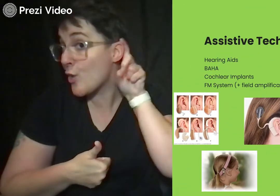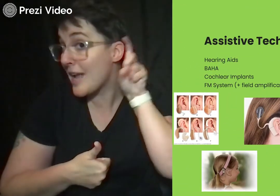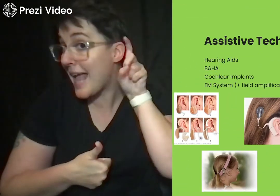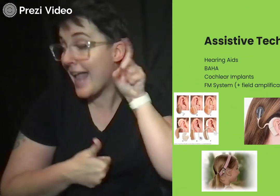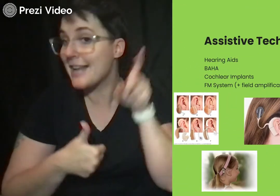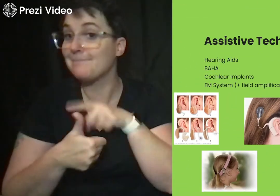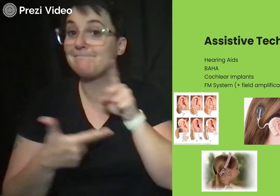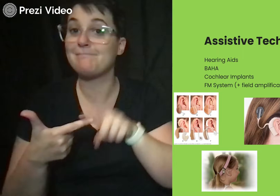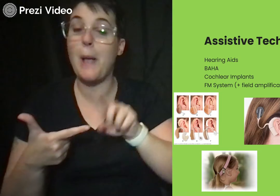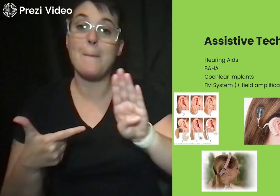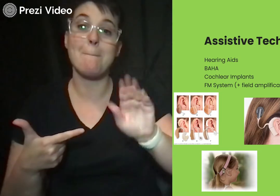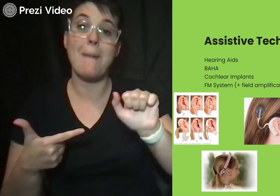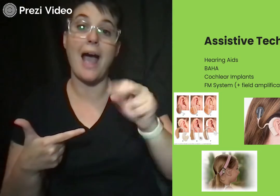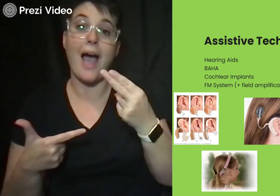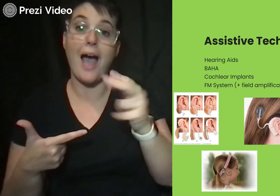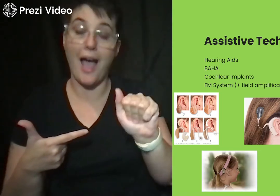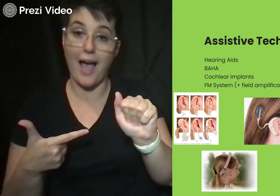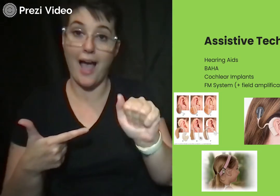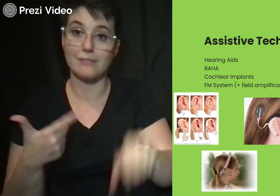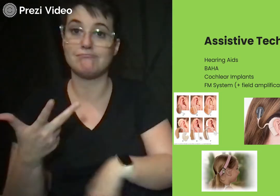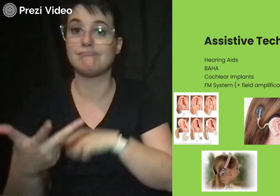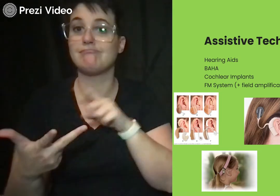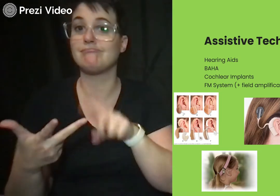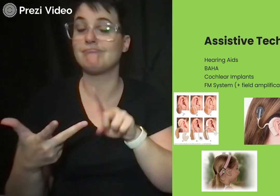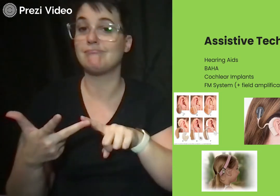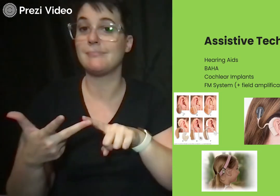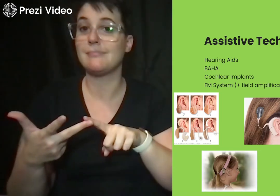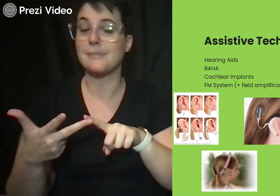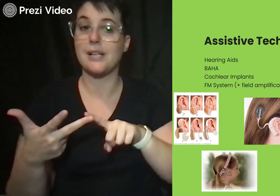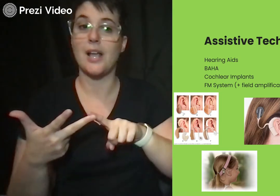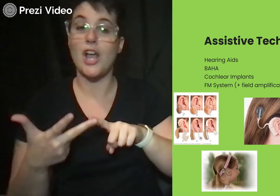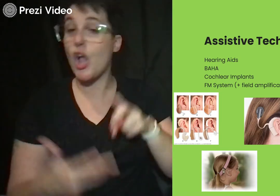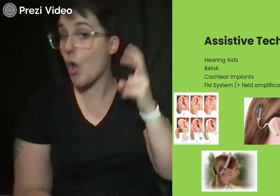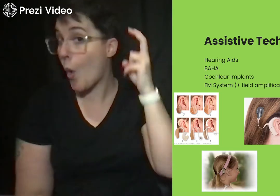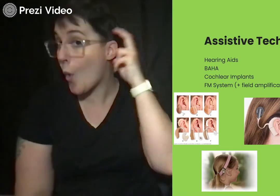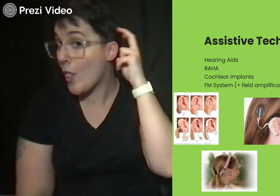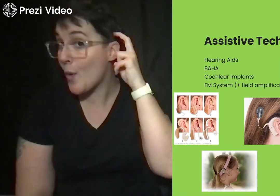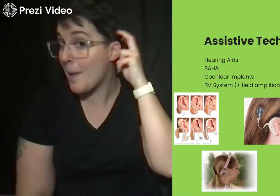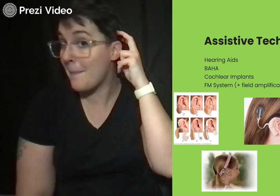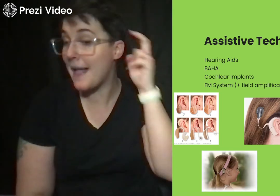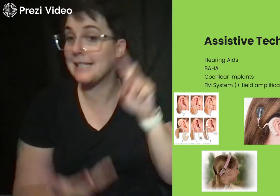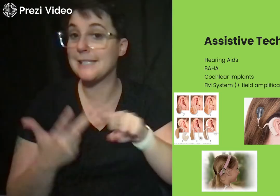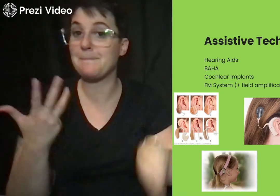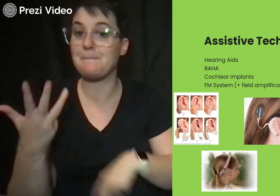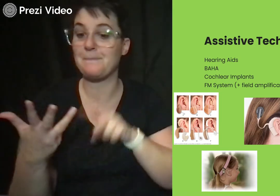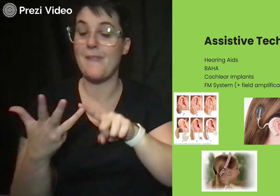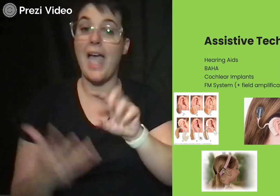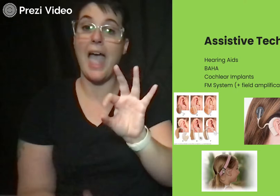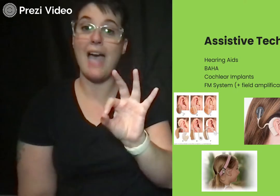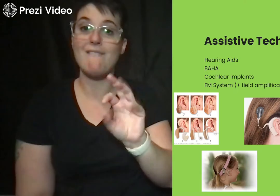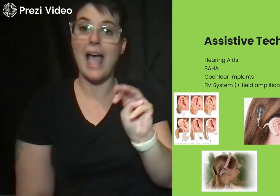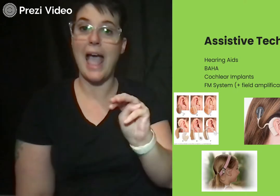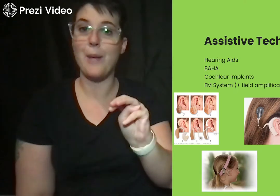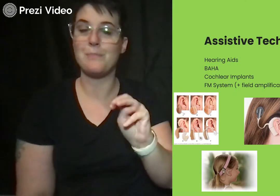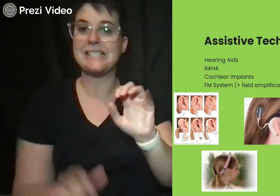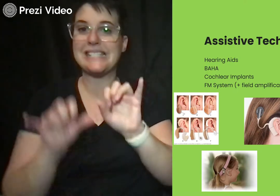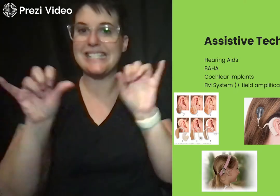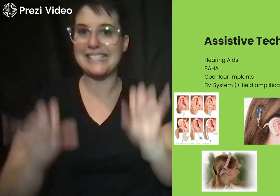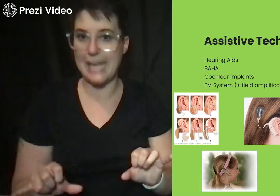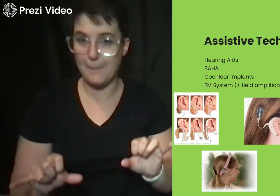Hearing aids, BAHA or Bone Anchored Hearing Aids, Cochlear Implants, and FM systems